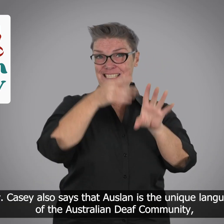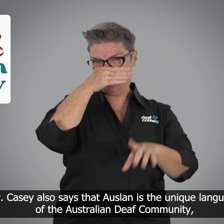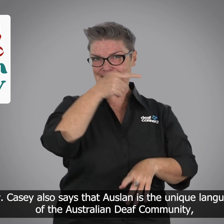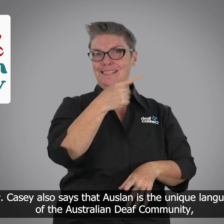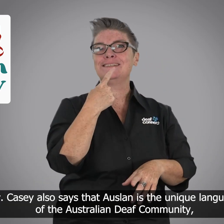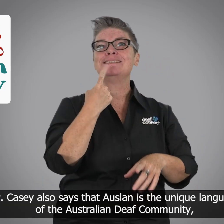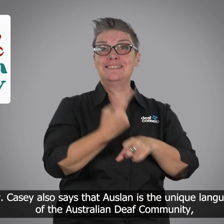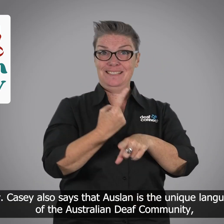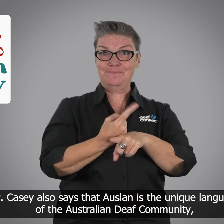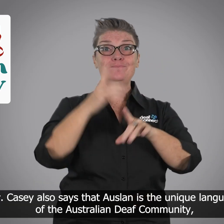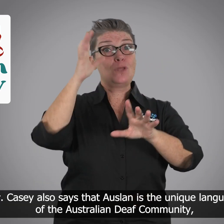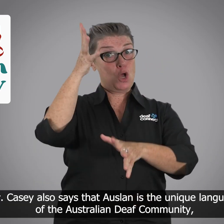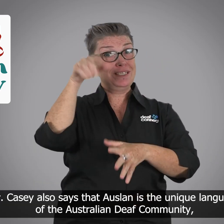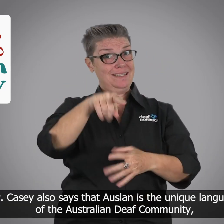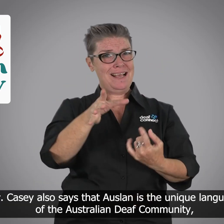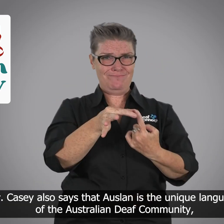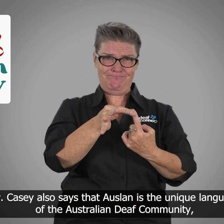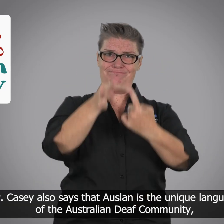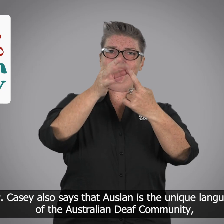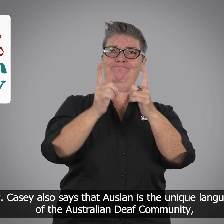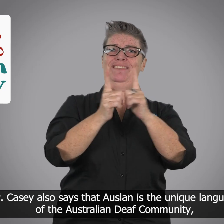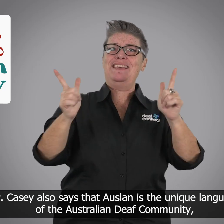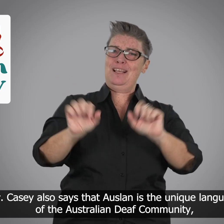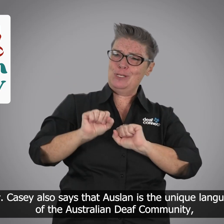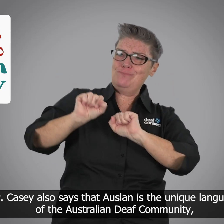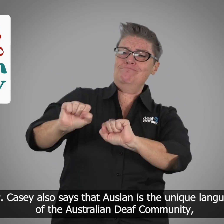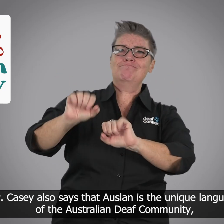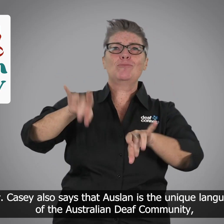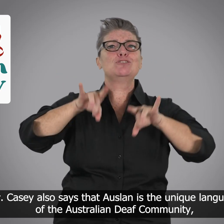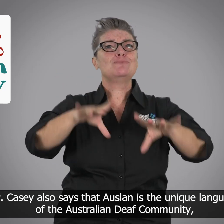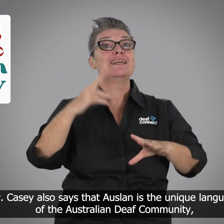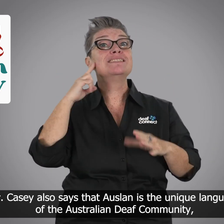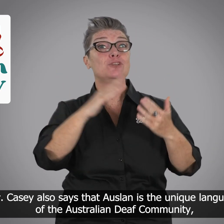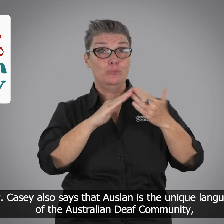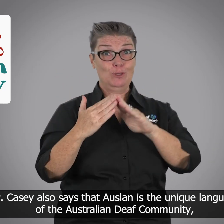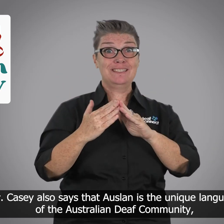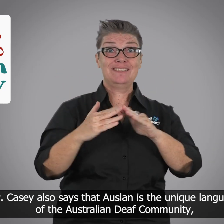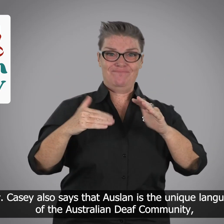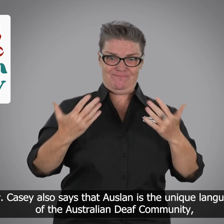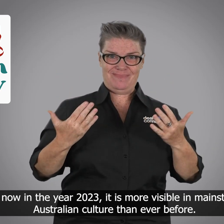Mr. Casey also says that Auslan is the unique language of the Australian Deaf Community,